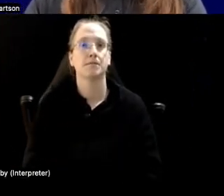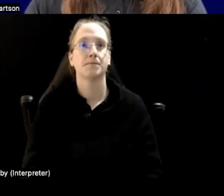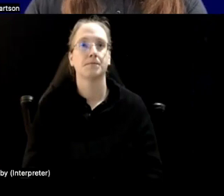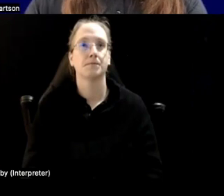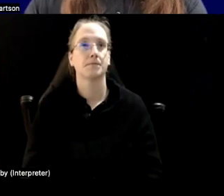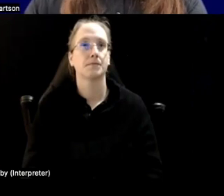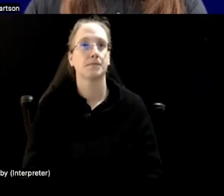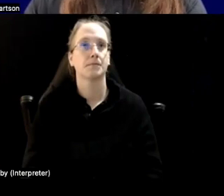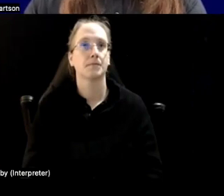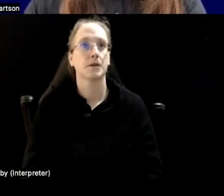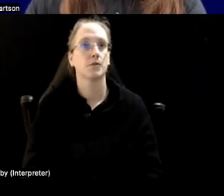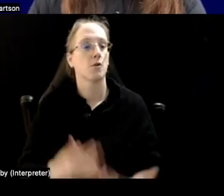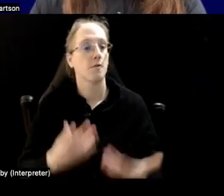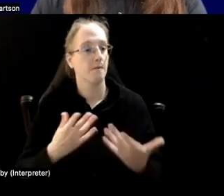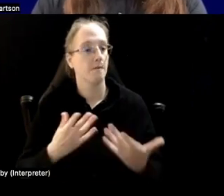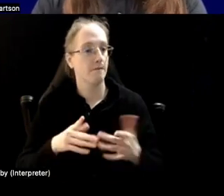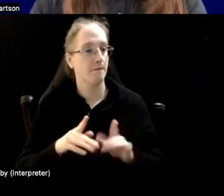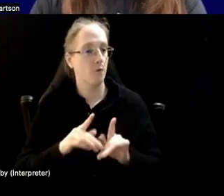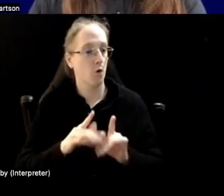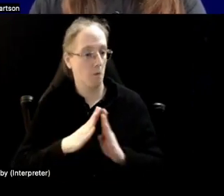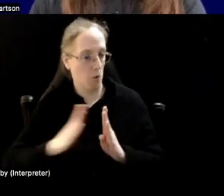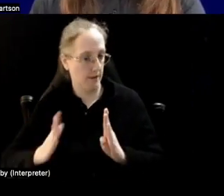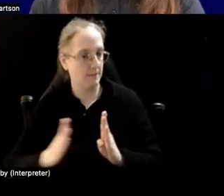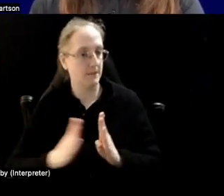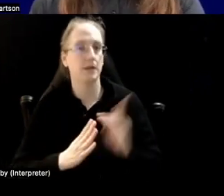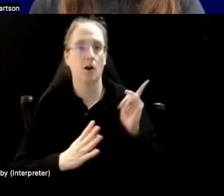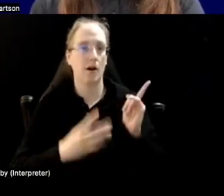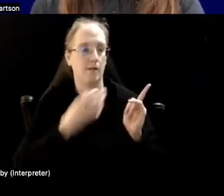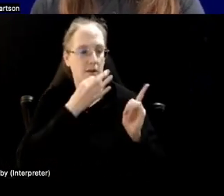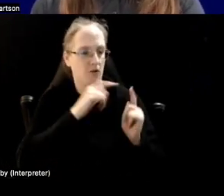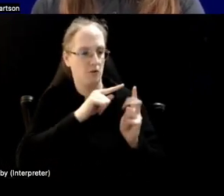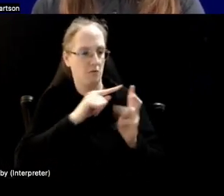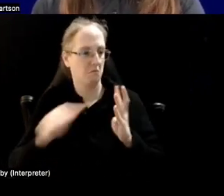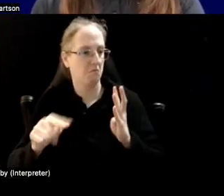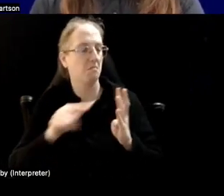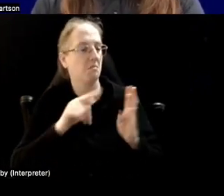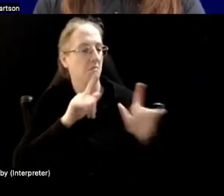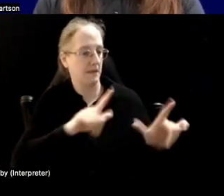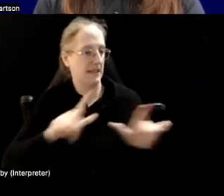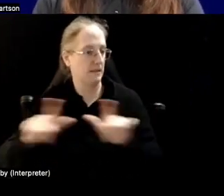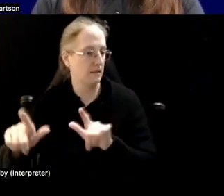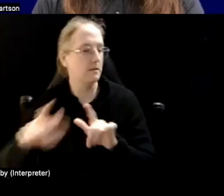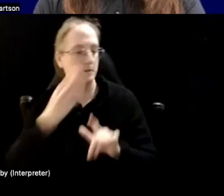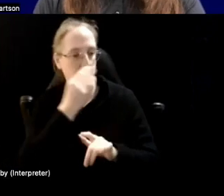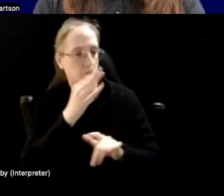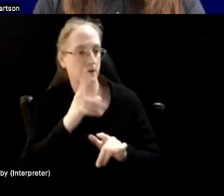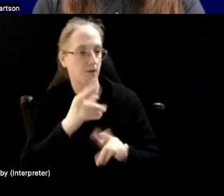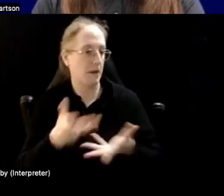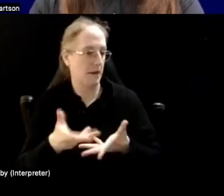I've got a series of images taken from an interaction that you might be familiar with,